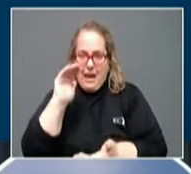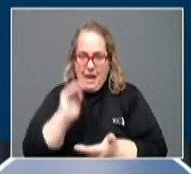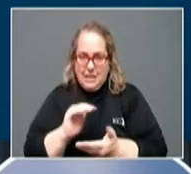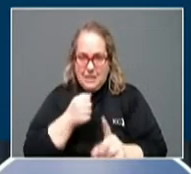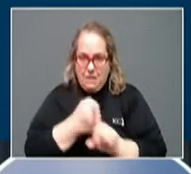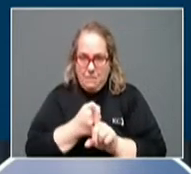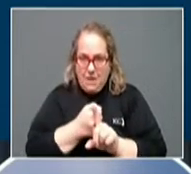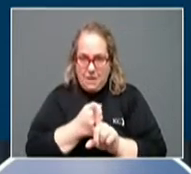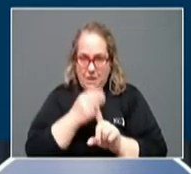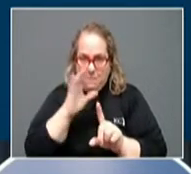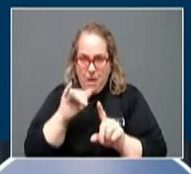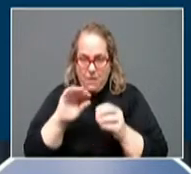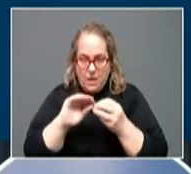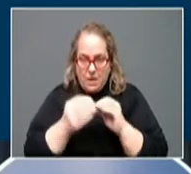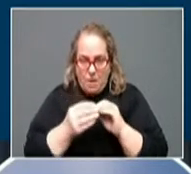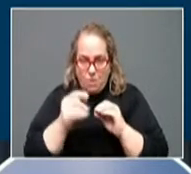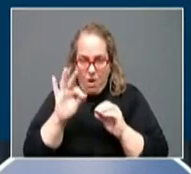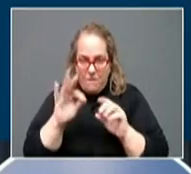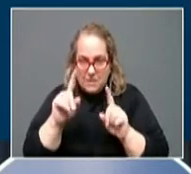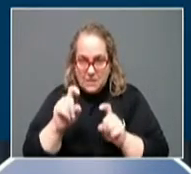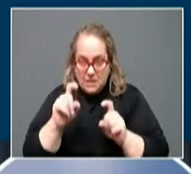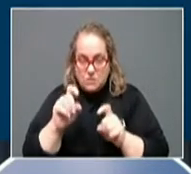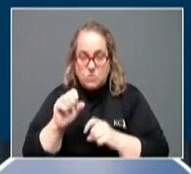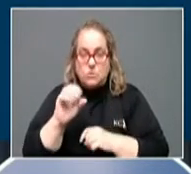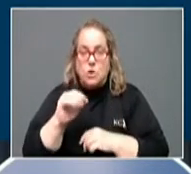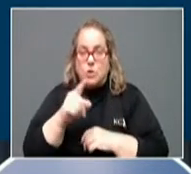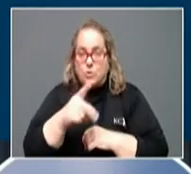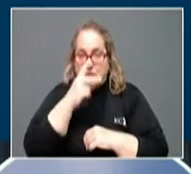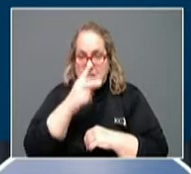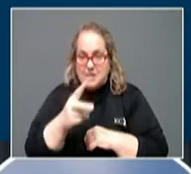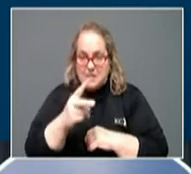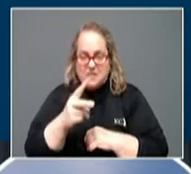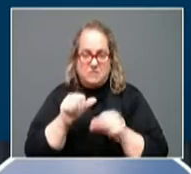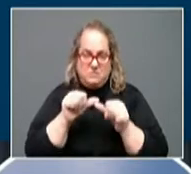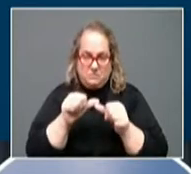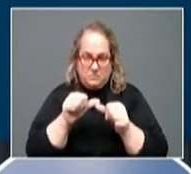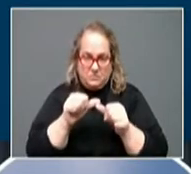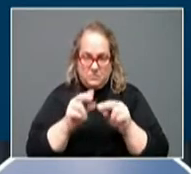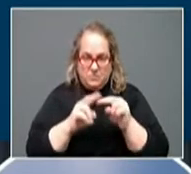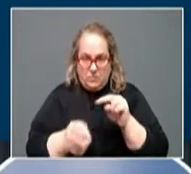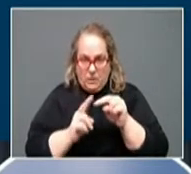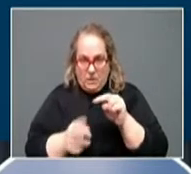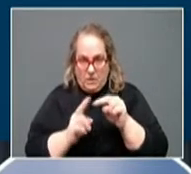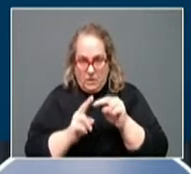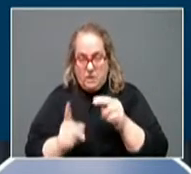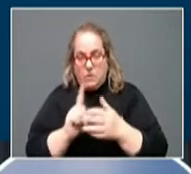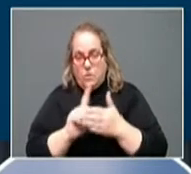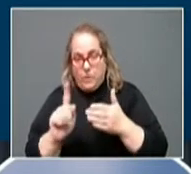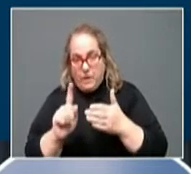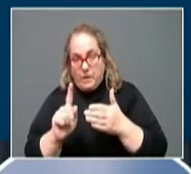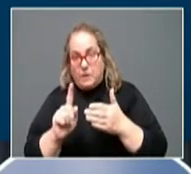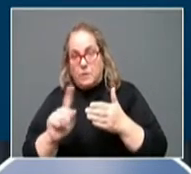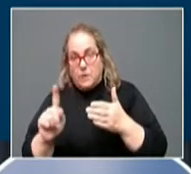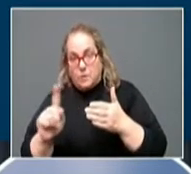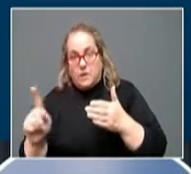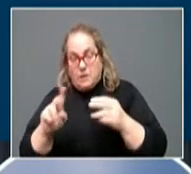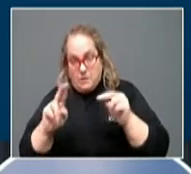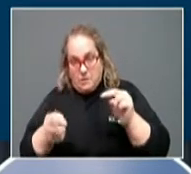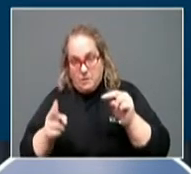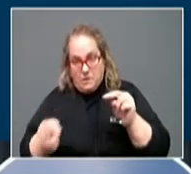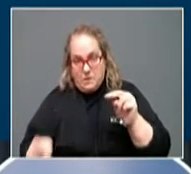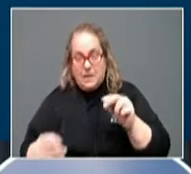tests. So you see a steady fall, week after week tests and positivity. So